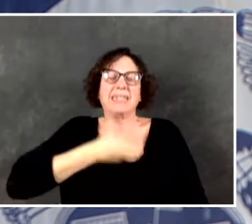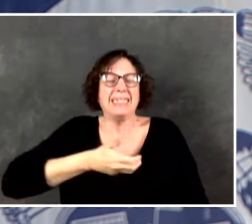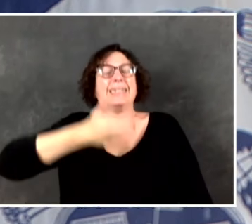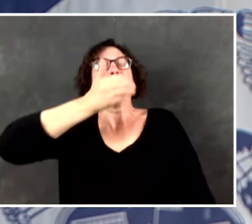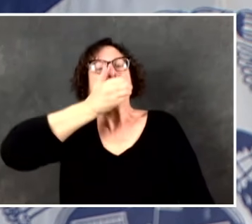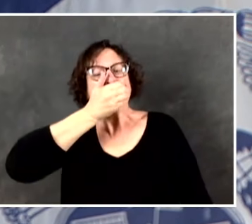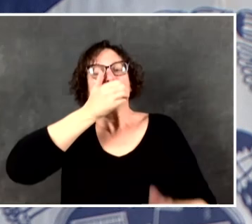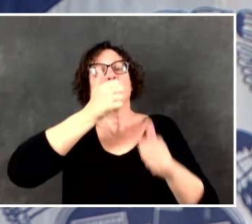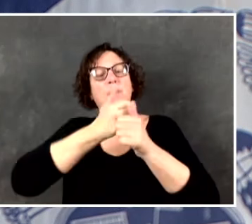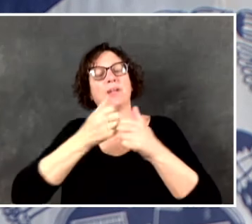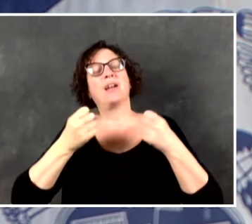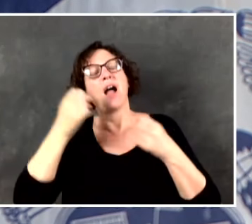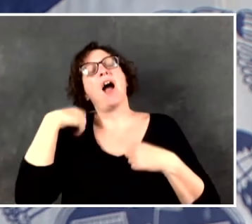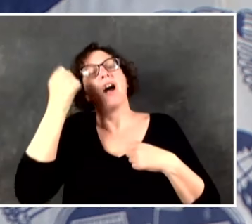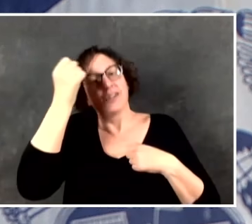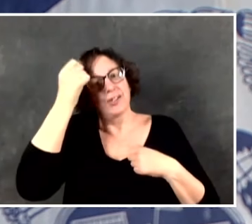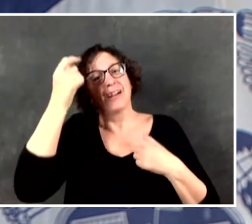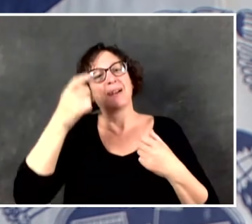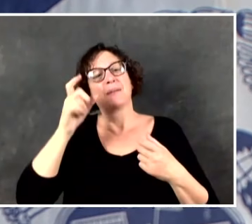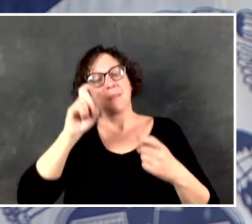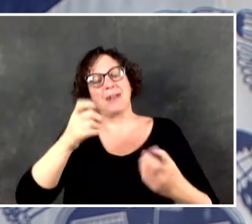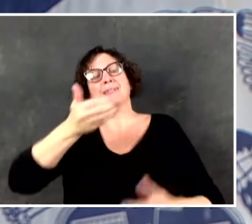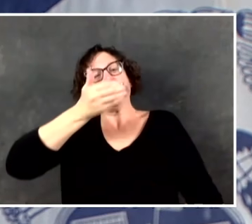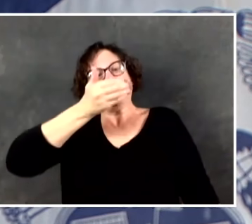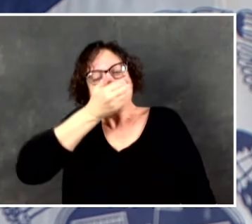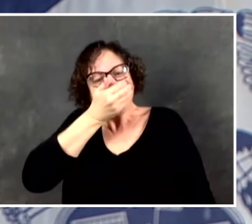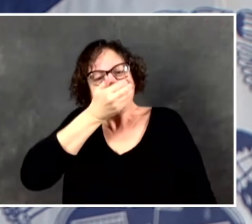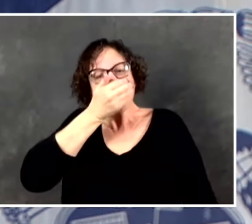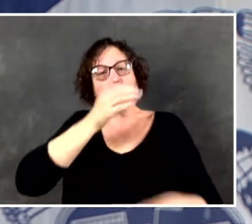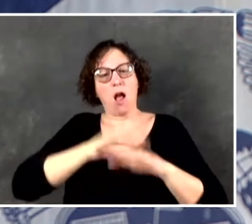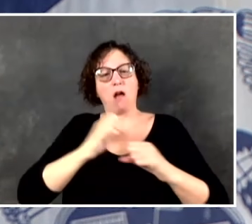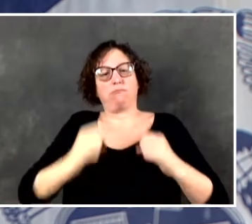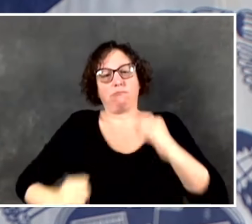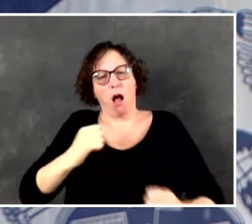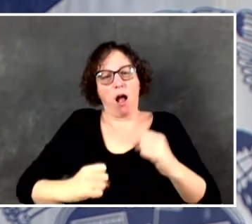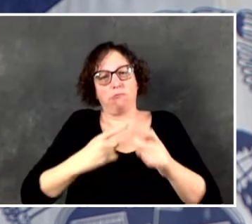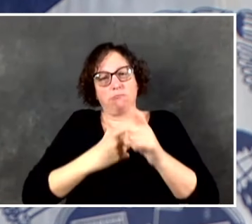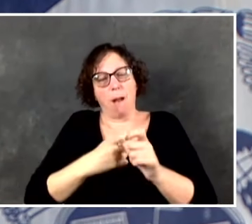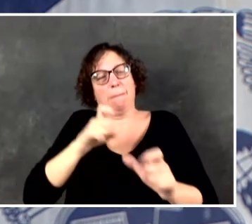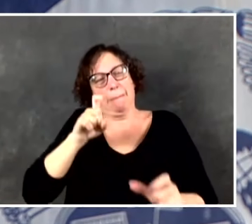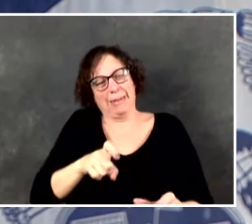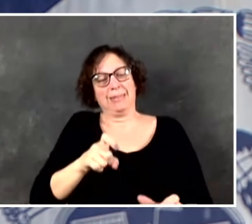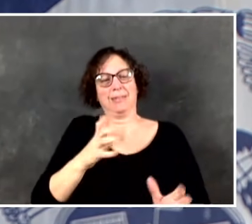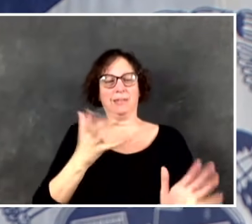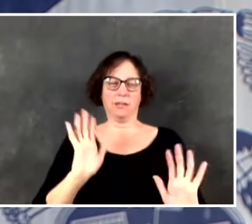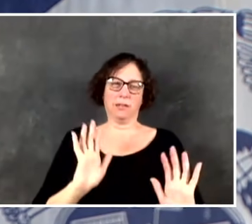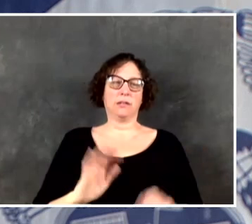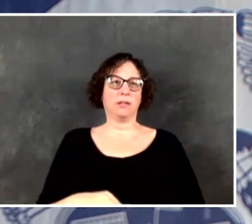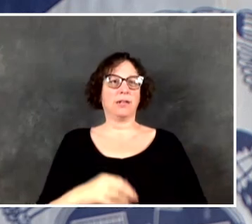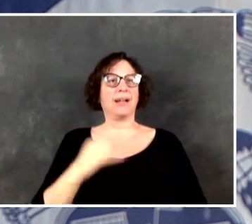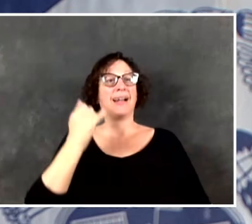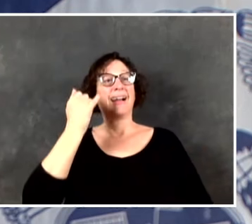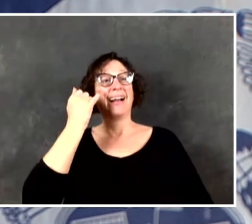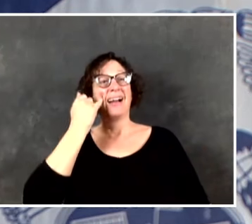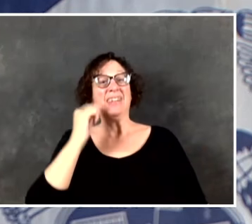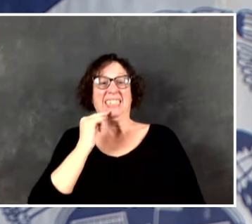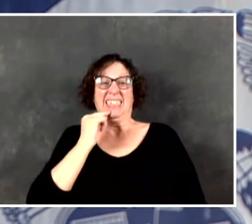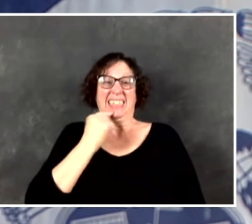THAT. IF YOU CAN RUN OR EXERCISE OR BIKE WITH A FACE COVERING ON, THAT'S EVEN BETTER. YOU CAN TAKE IT